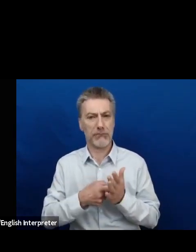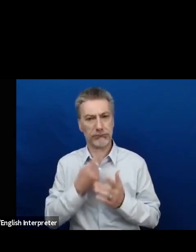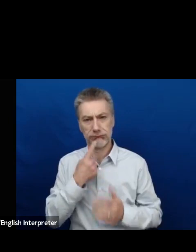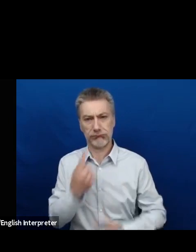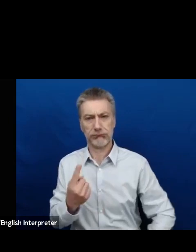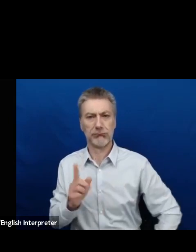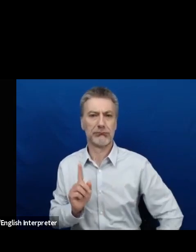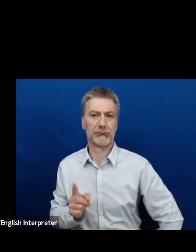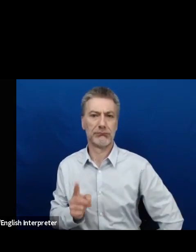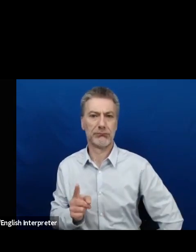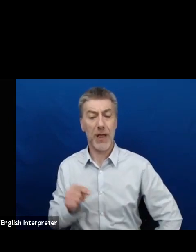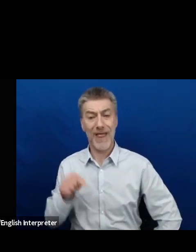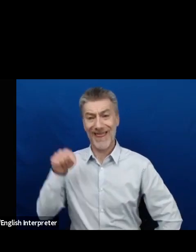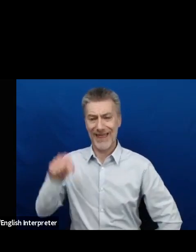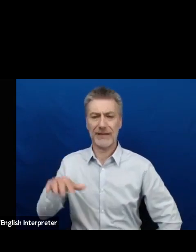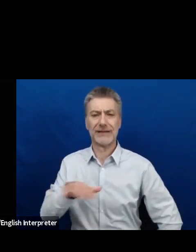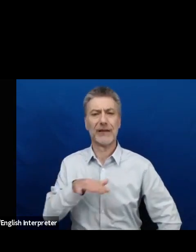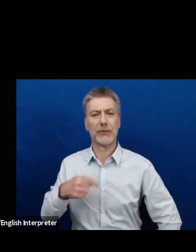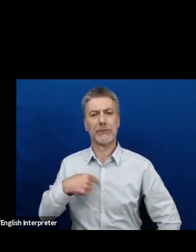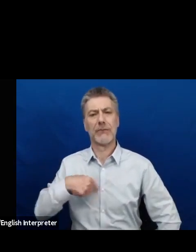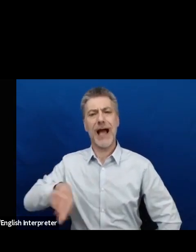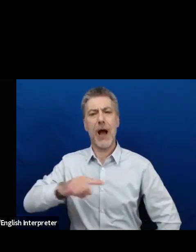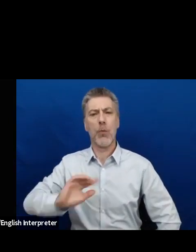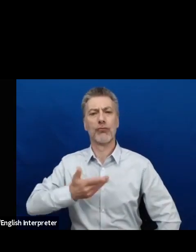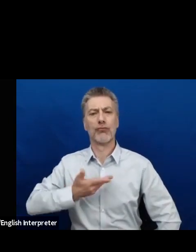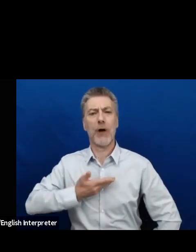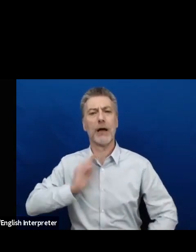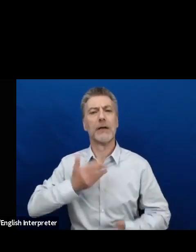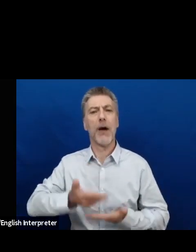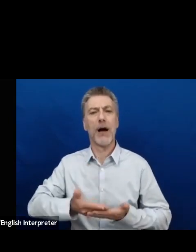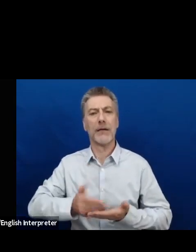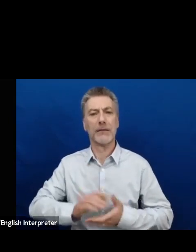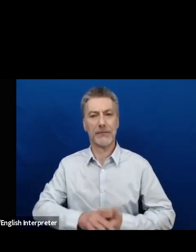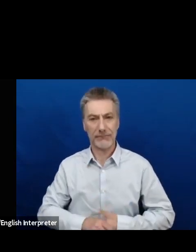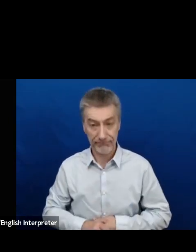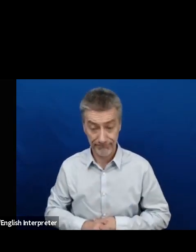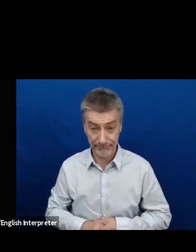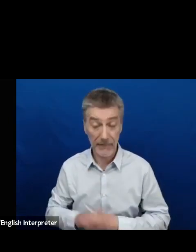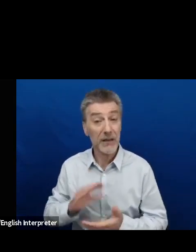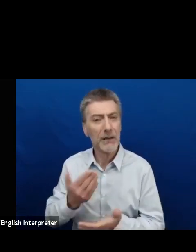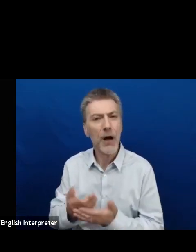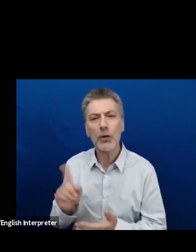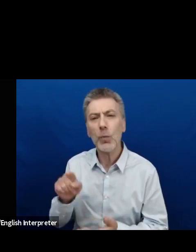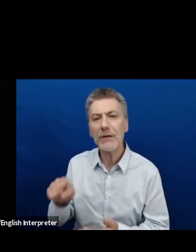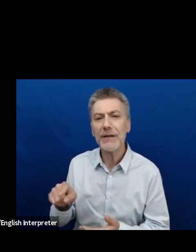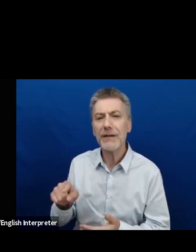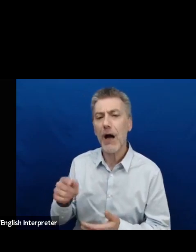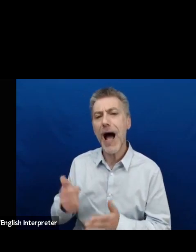the new state. The Polish areas annex by